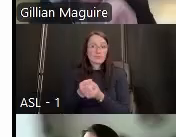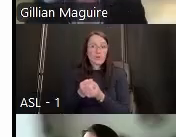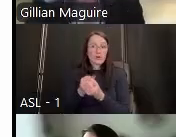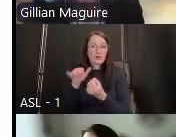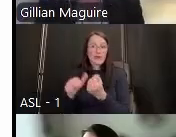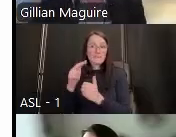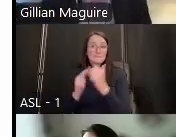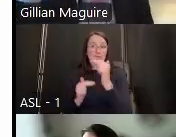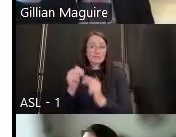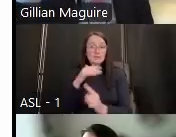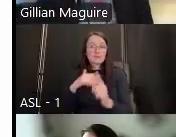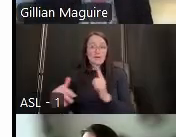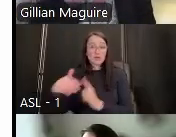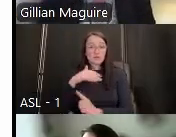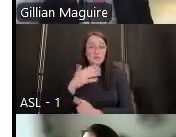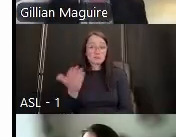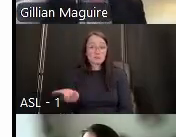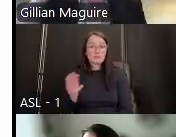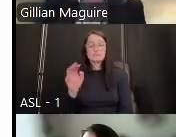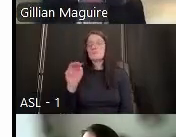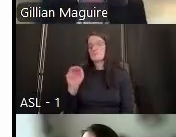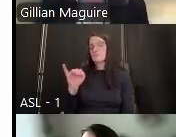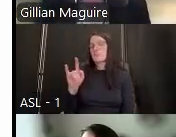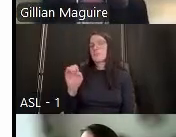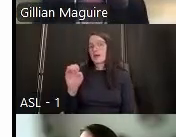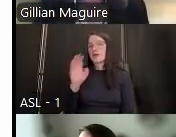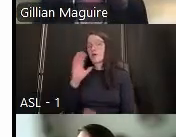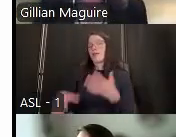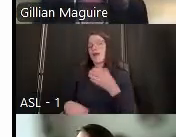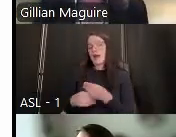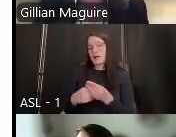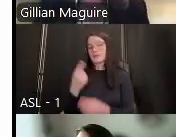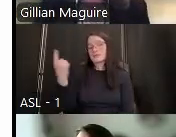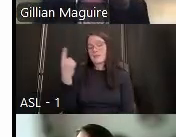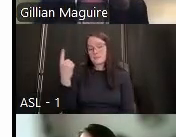Yeah, I'll um add one thing. I know um with Compass, we do have a lot